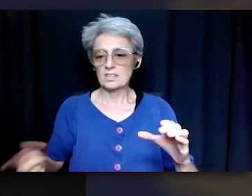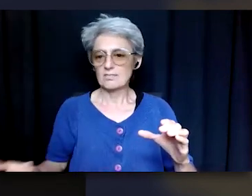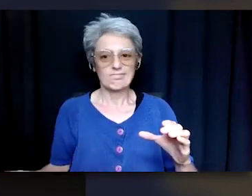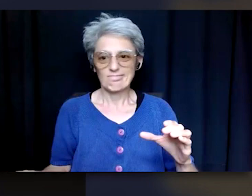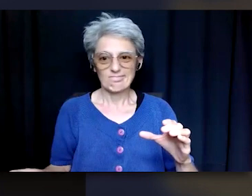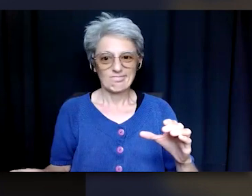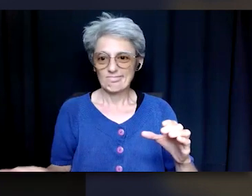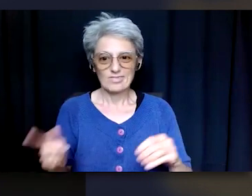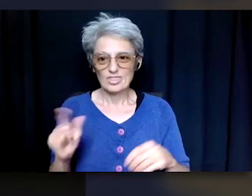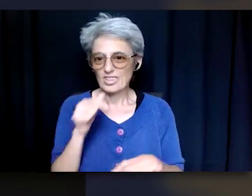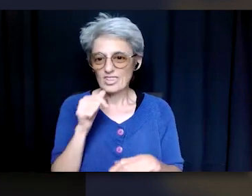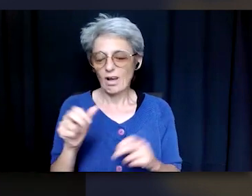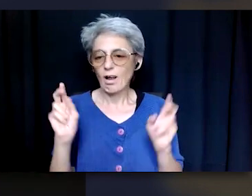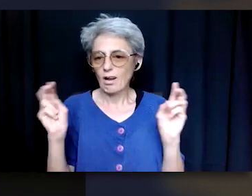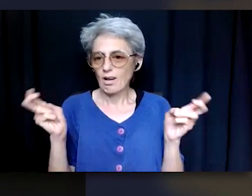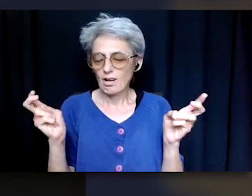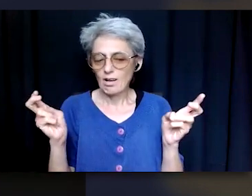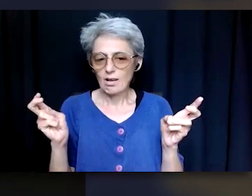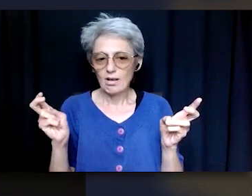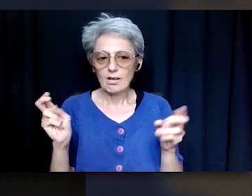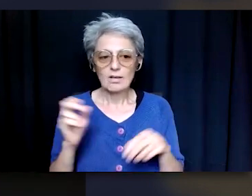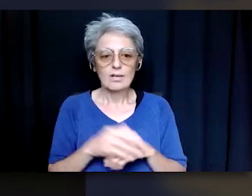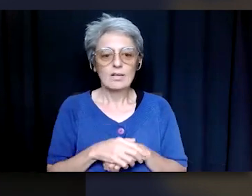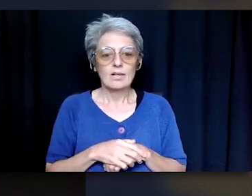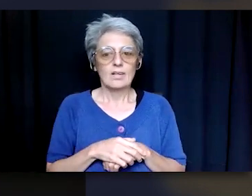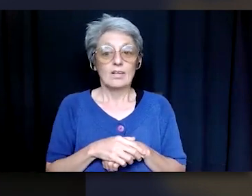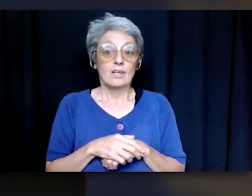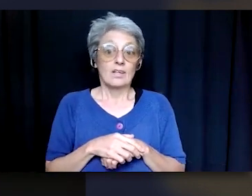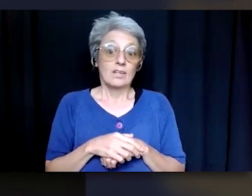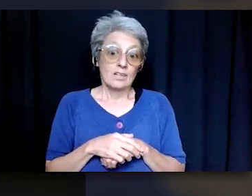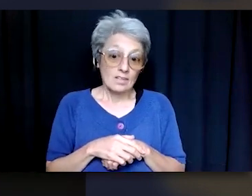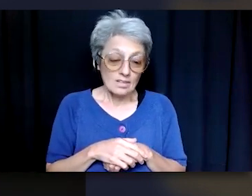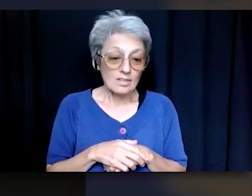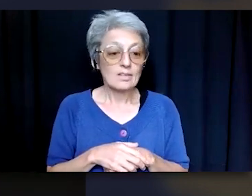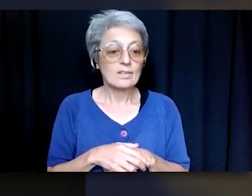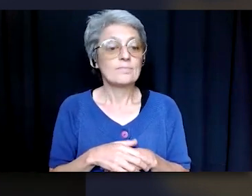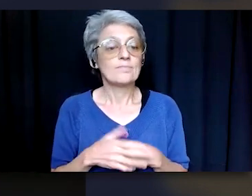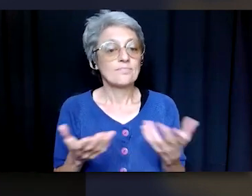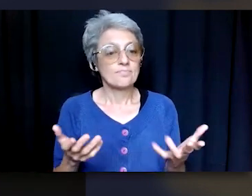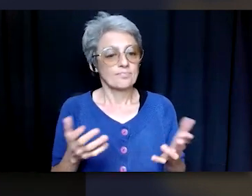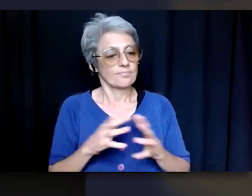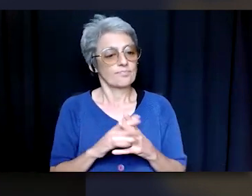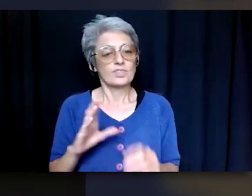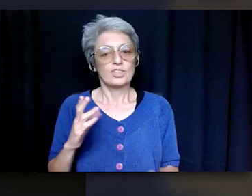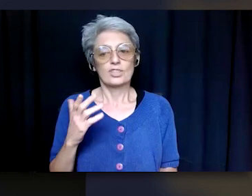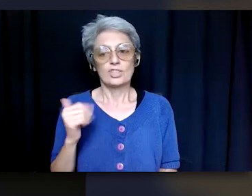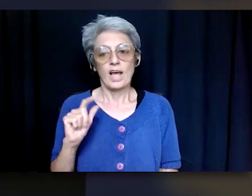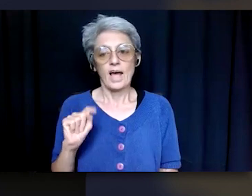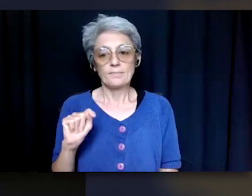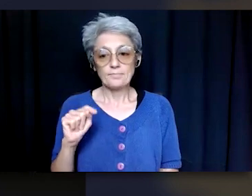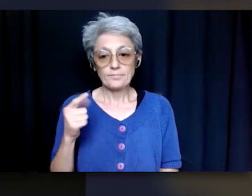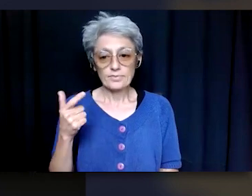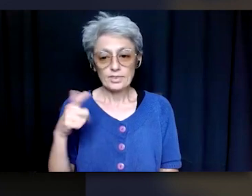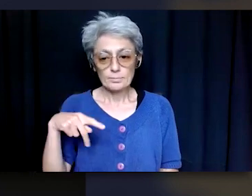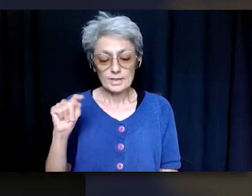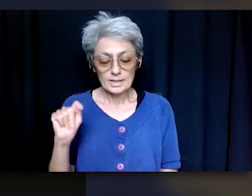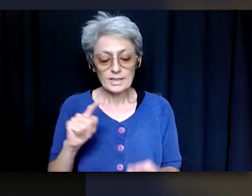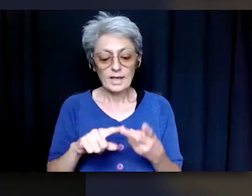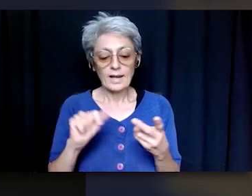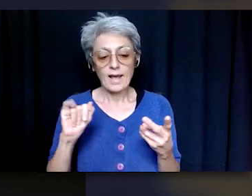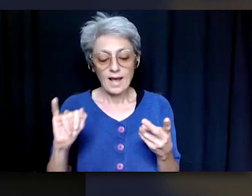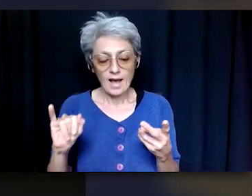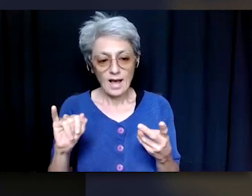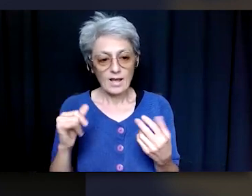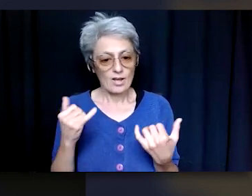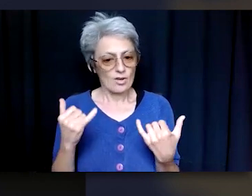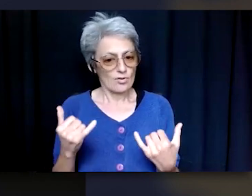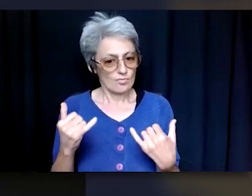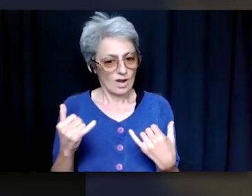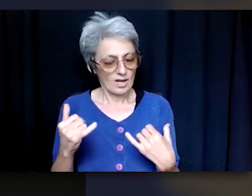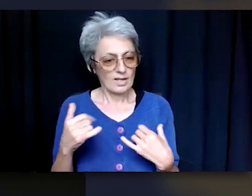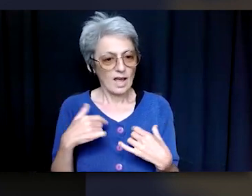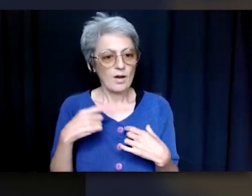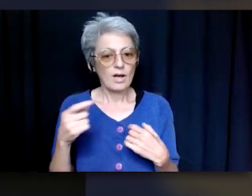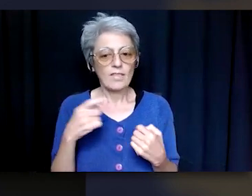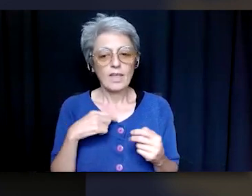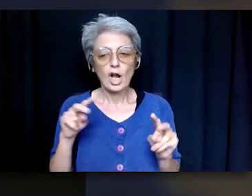sort of middle ground. Already ChatGPT and AI are trolling from what’s out there on the web. What’s